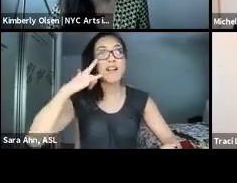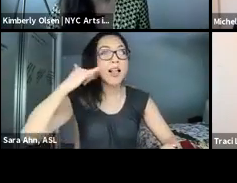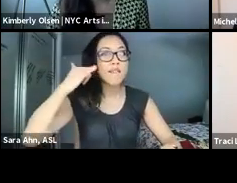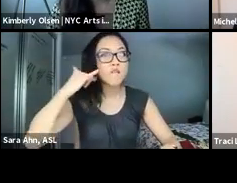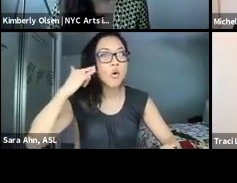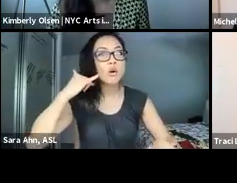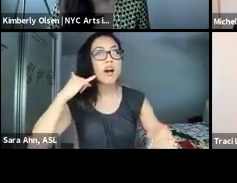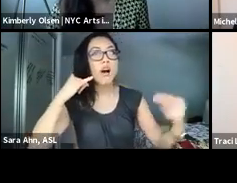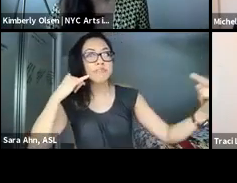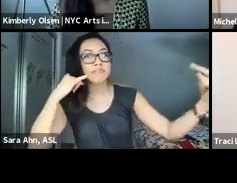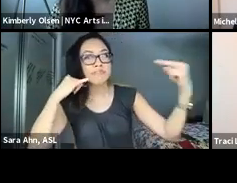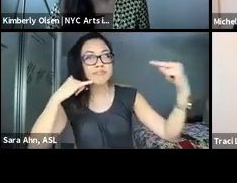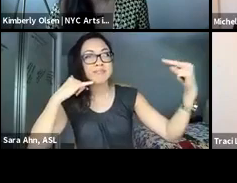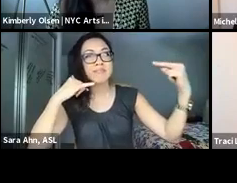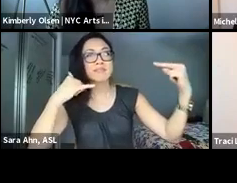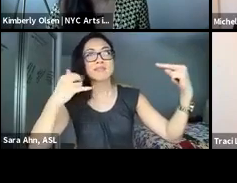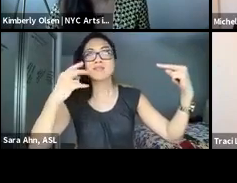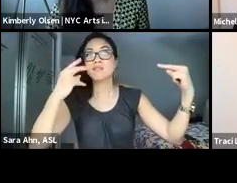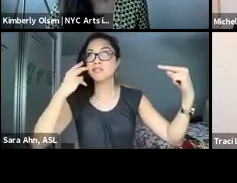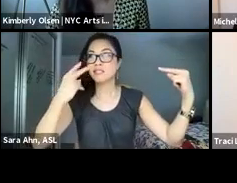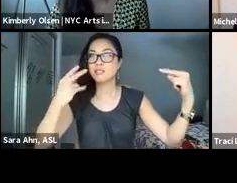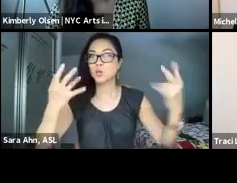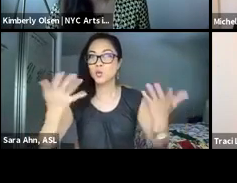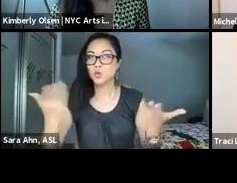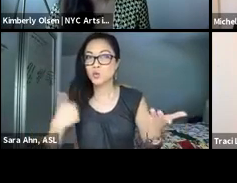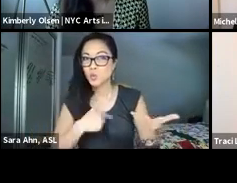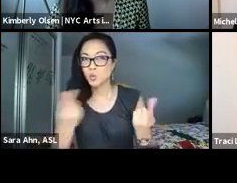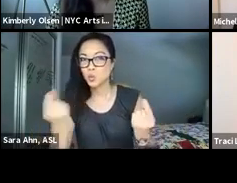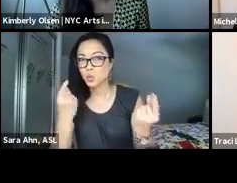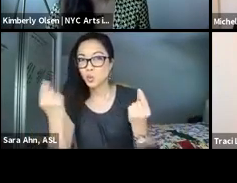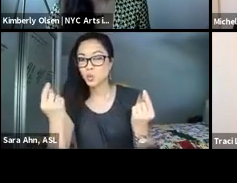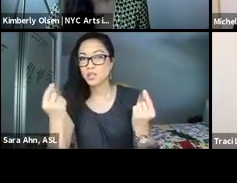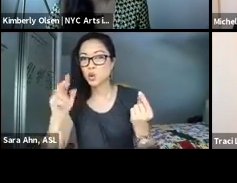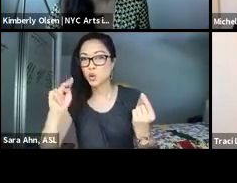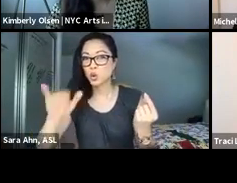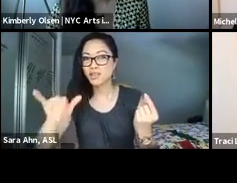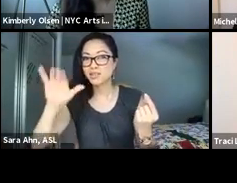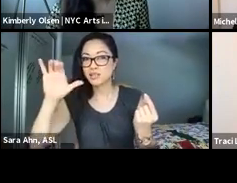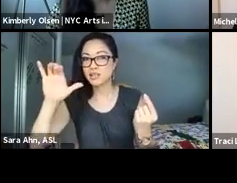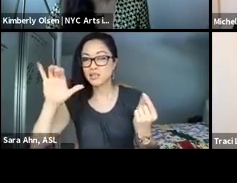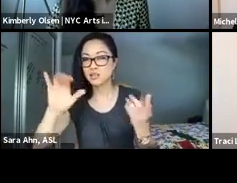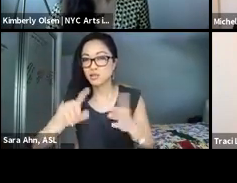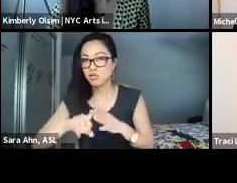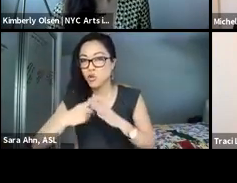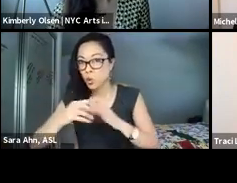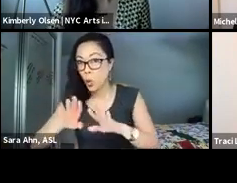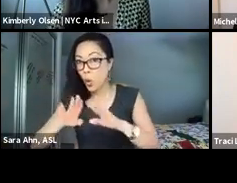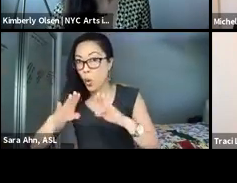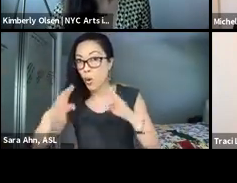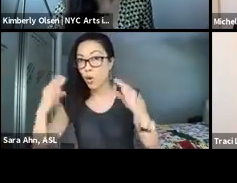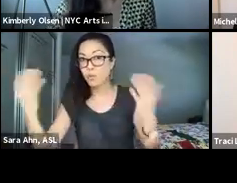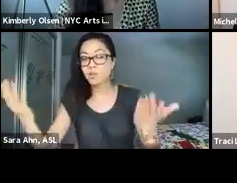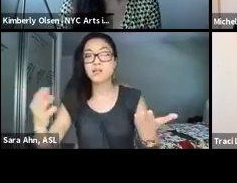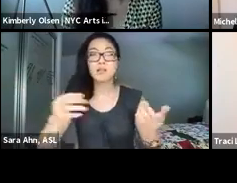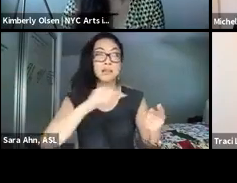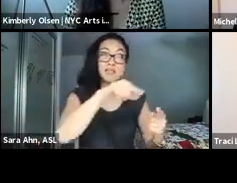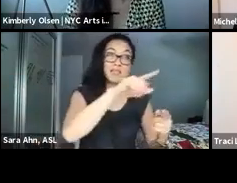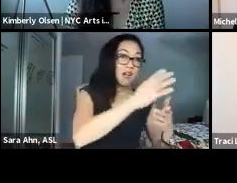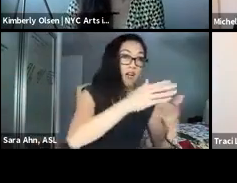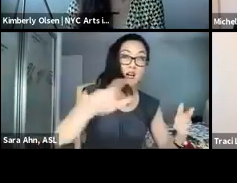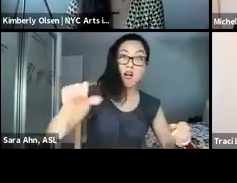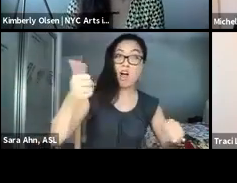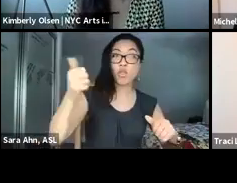to get as much instruction as we can that we know has been successful in trying to figure